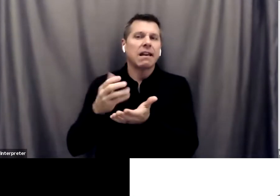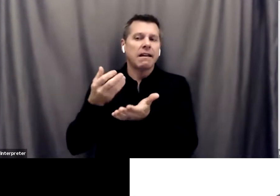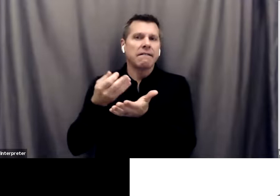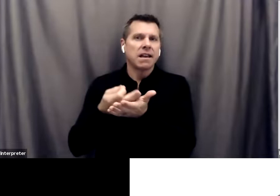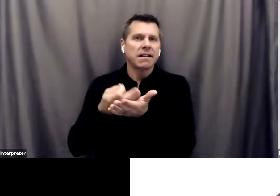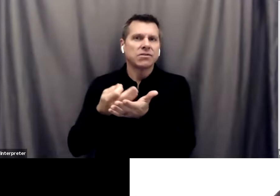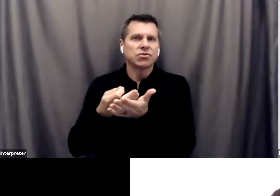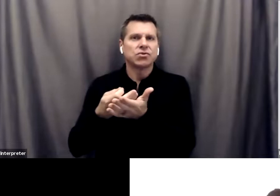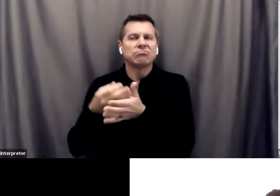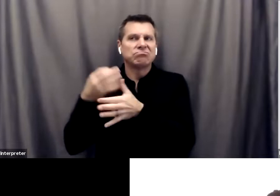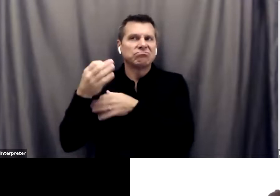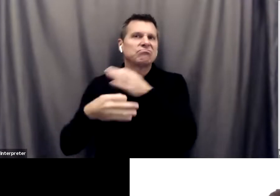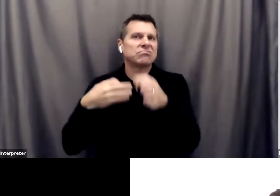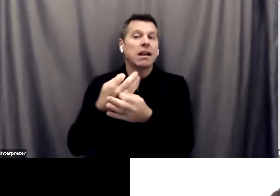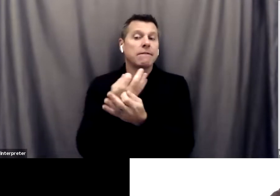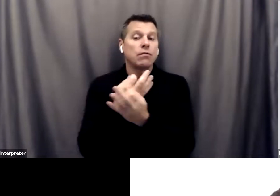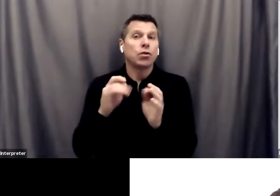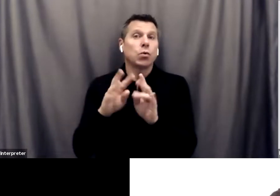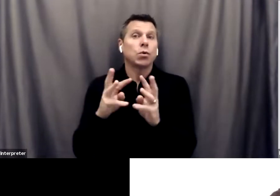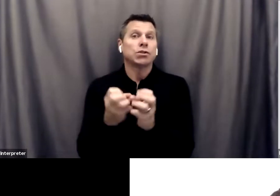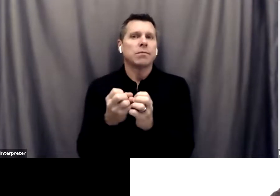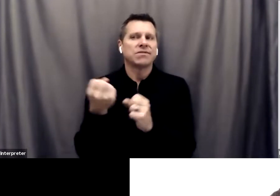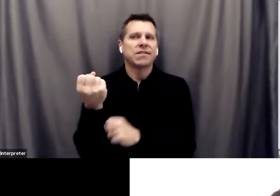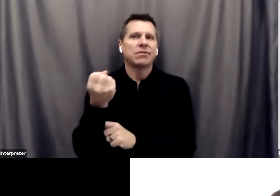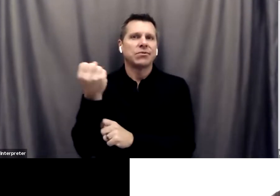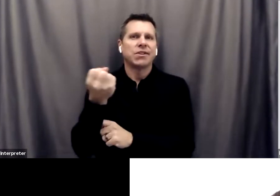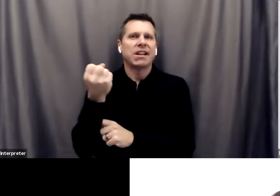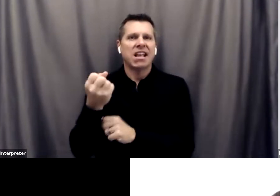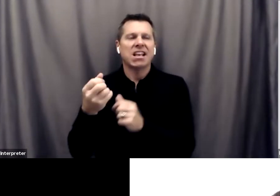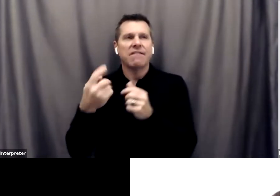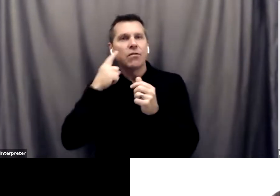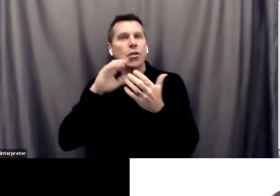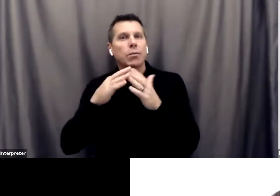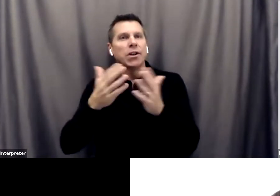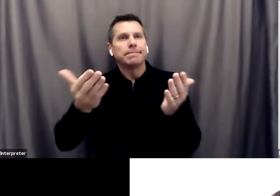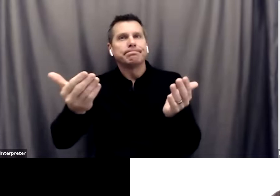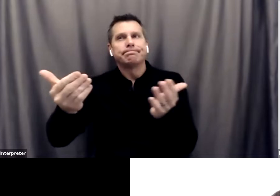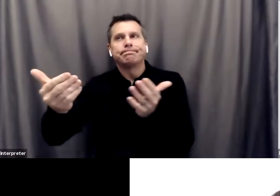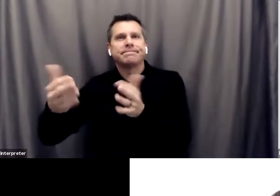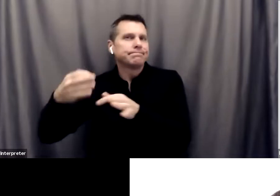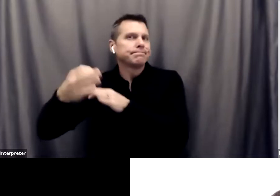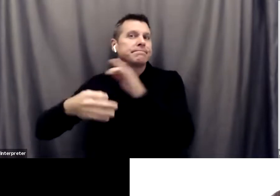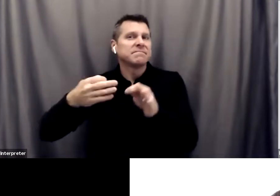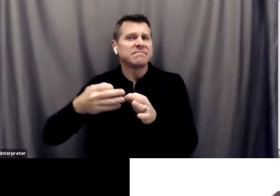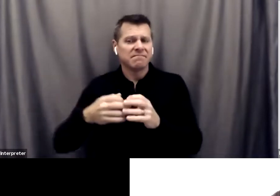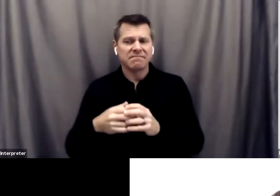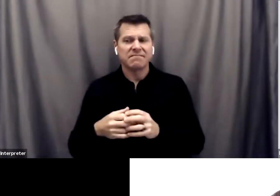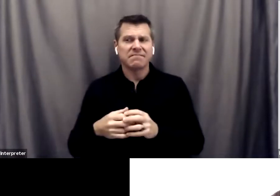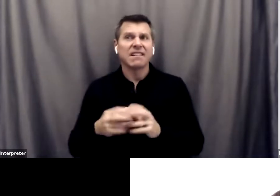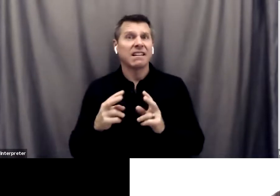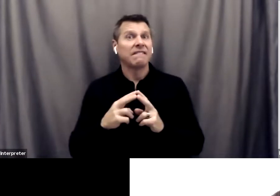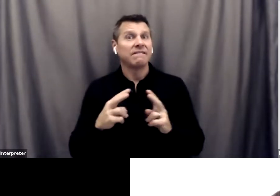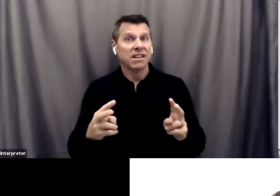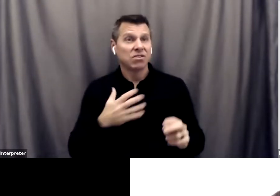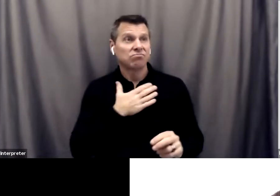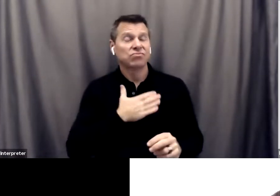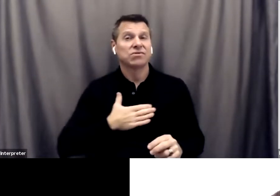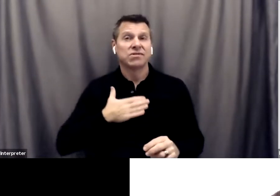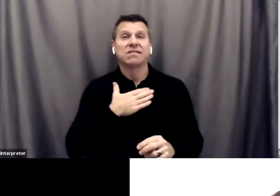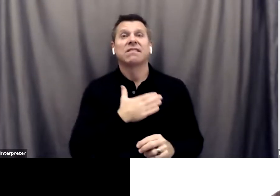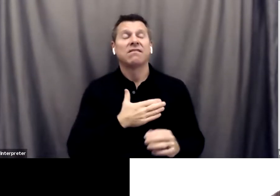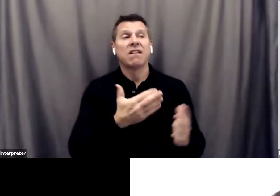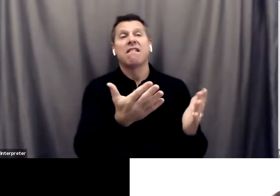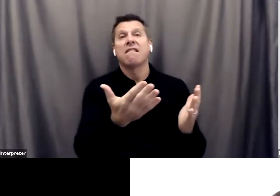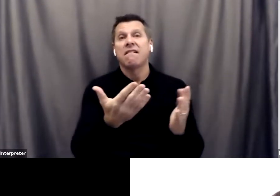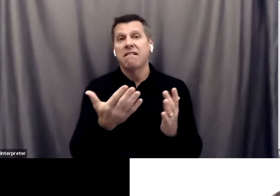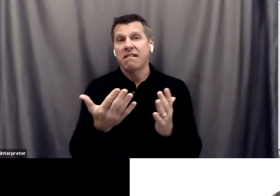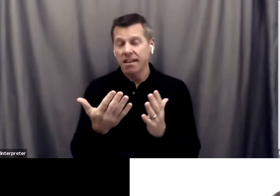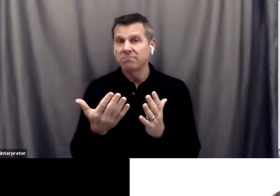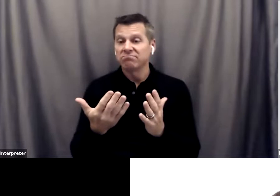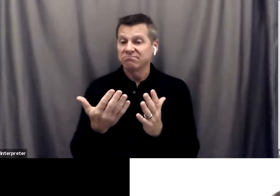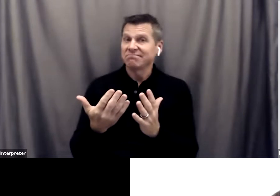we did a free workshop on a Saturday for the community. And they were very thankful and appreciative of being able to have resources